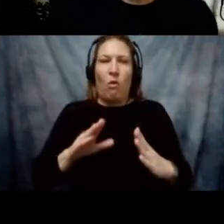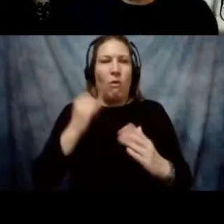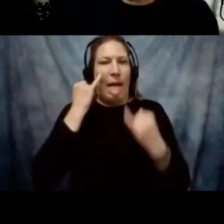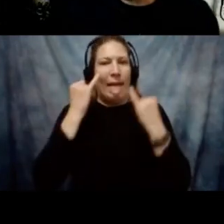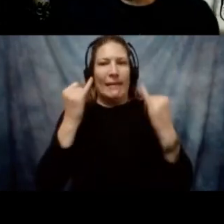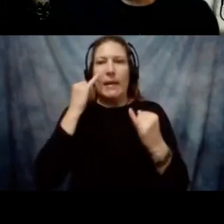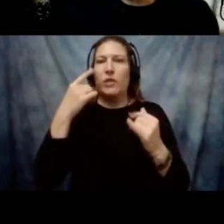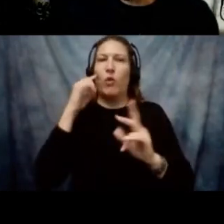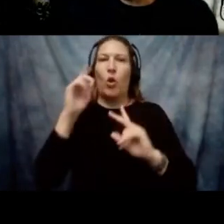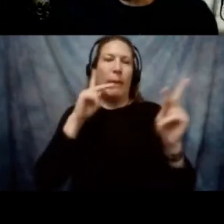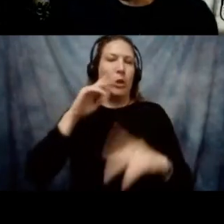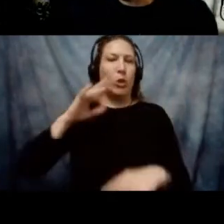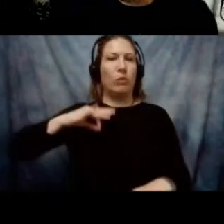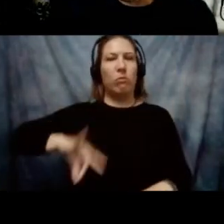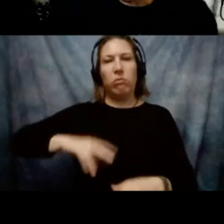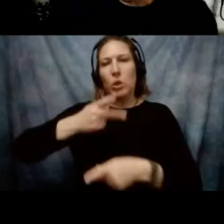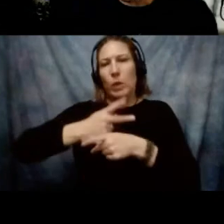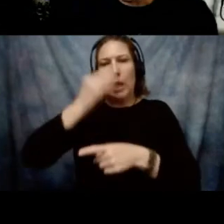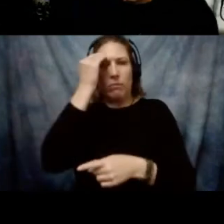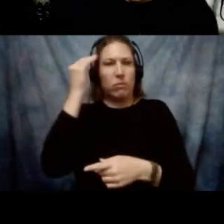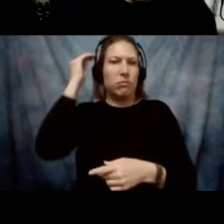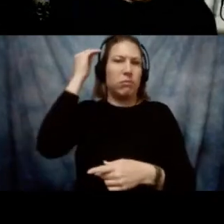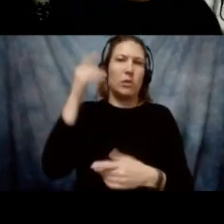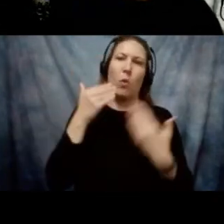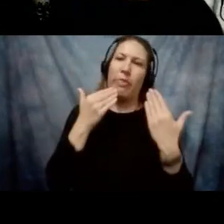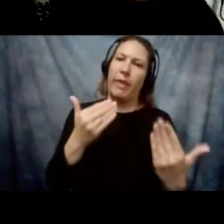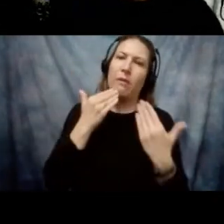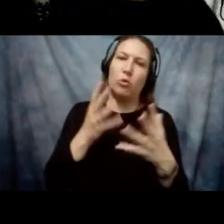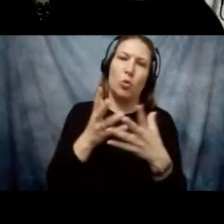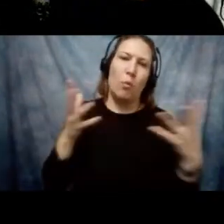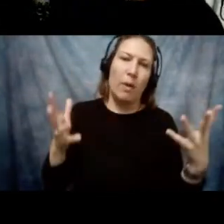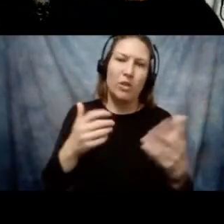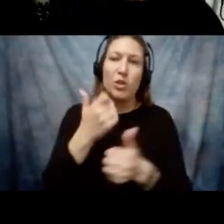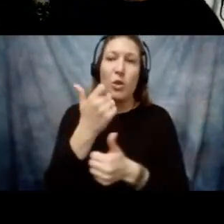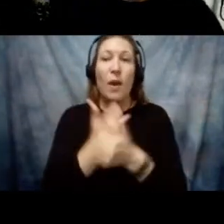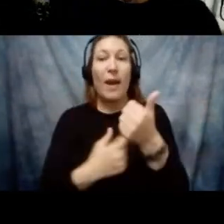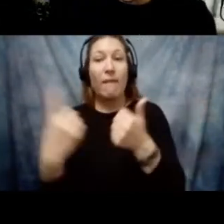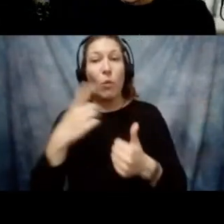brian's email address and maybe even just grab a screenshot of this this particular page